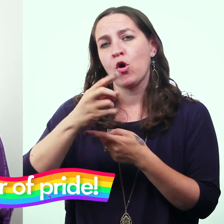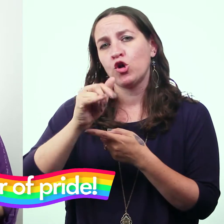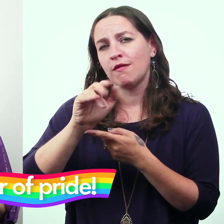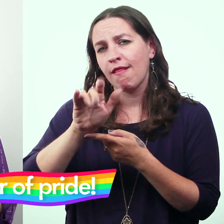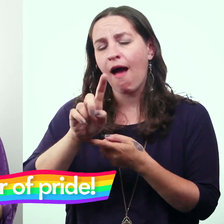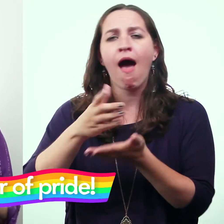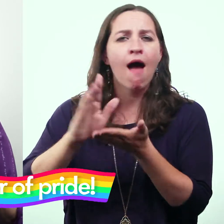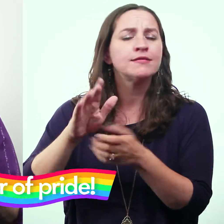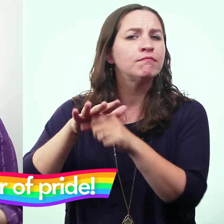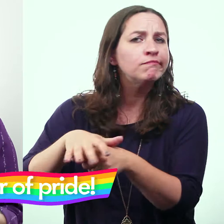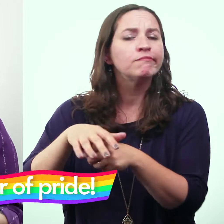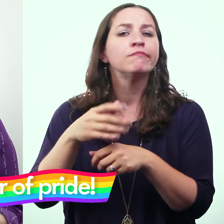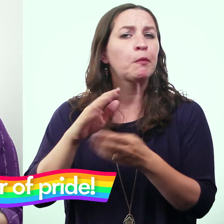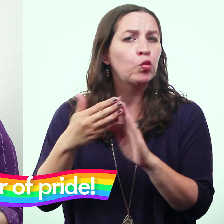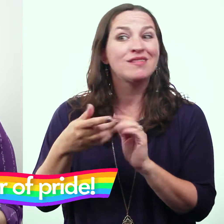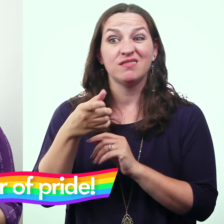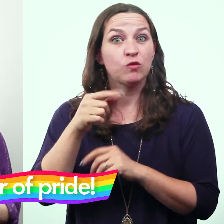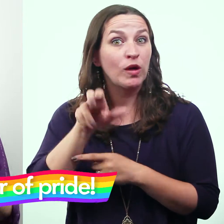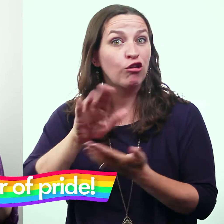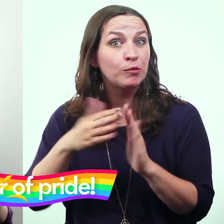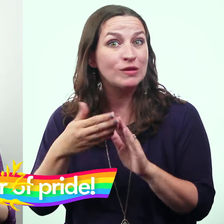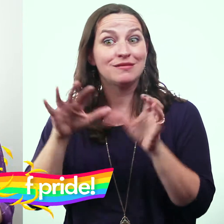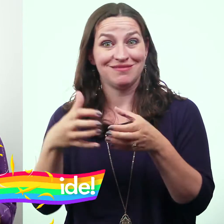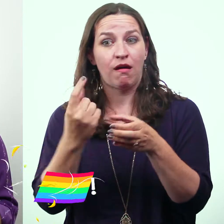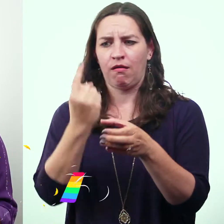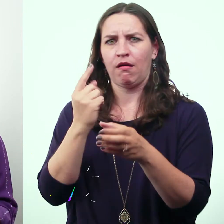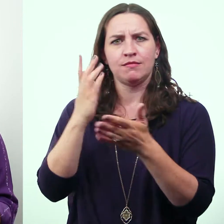when people who are part of marginalized communities, or part of the queer community,